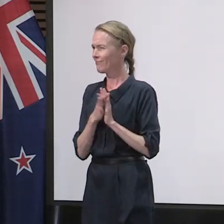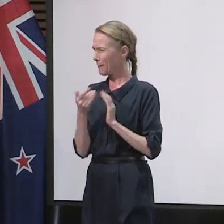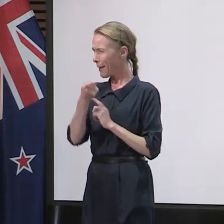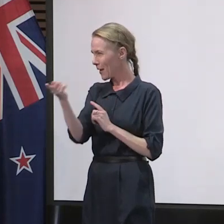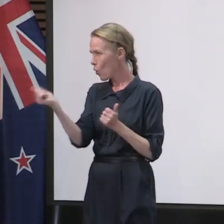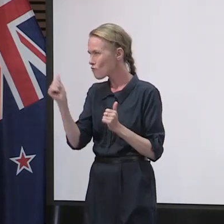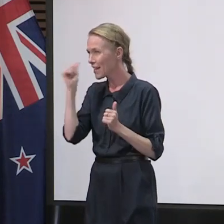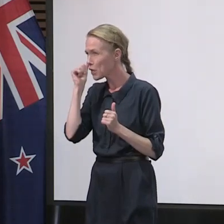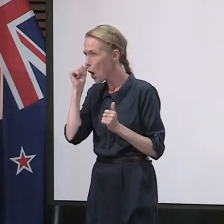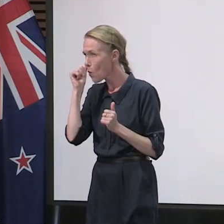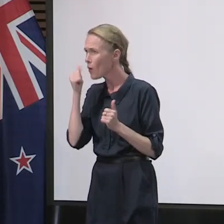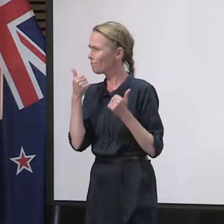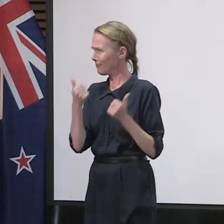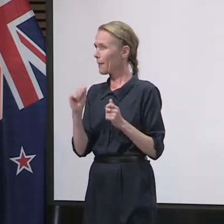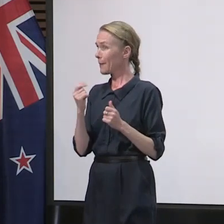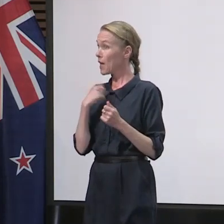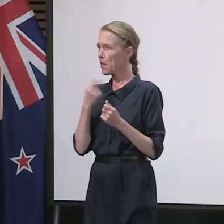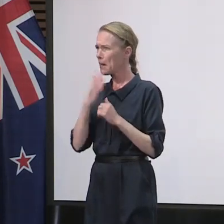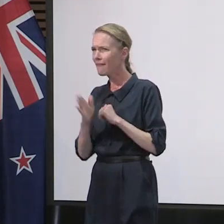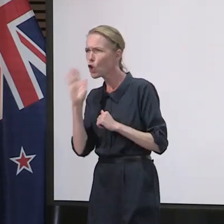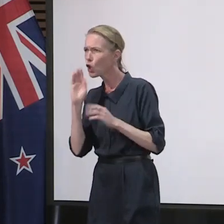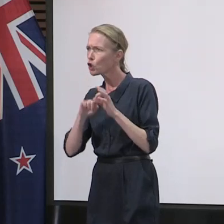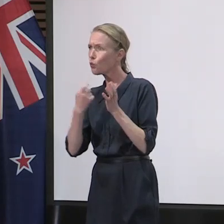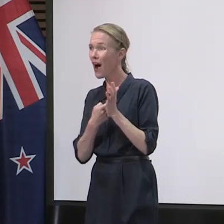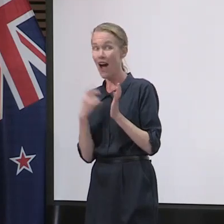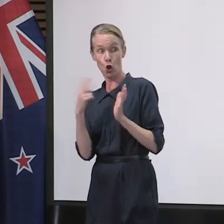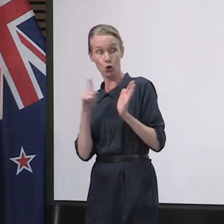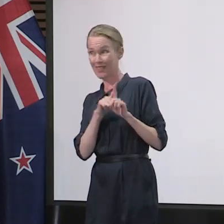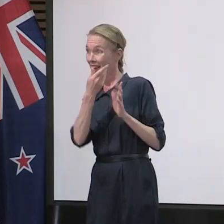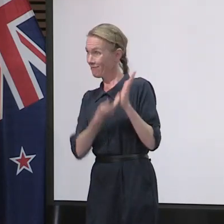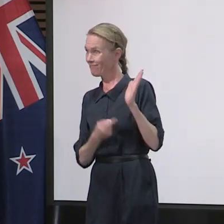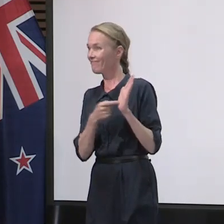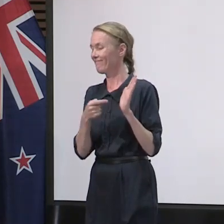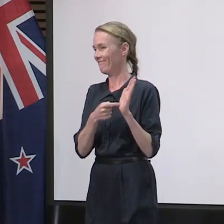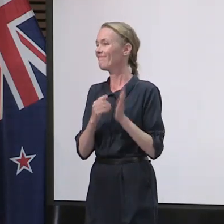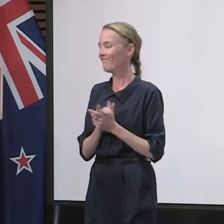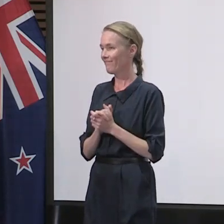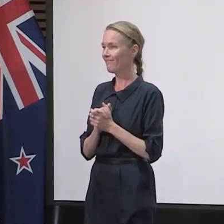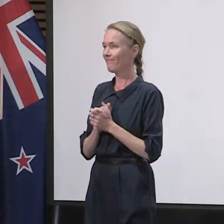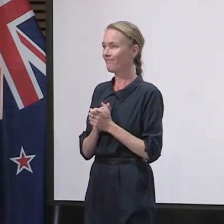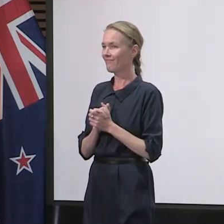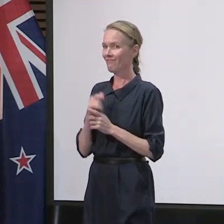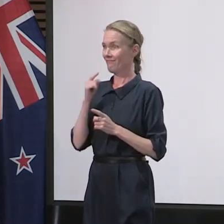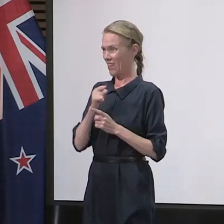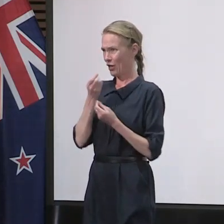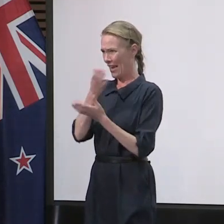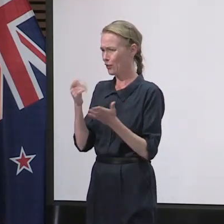a QR code, or a quick response code. Many people will be